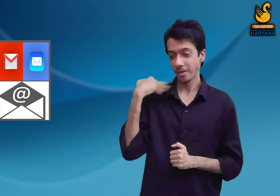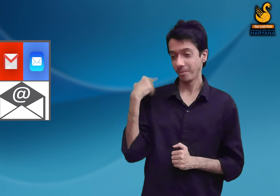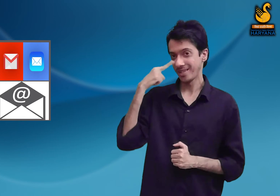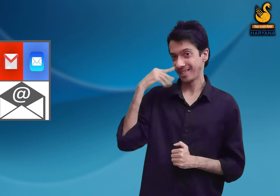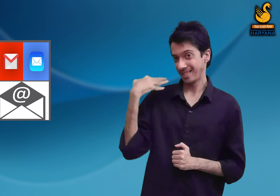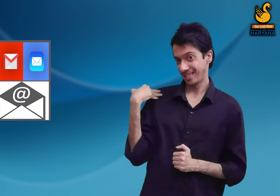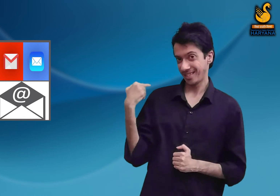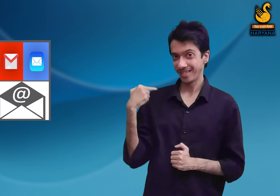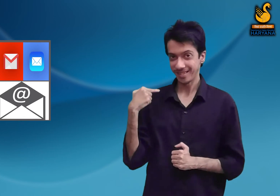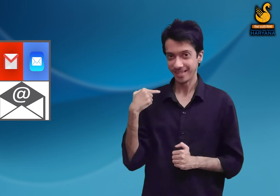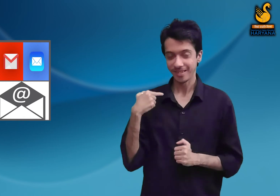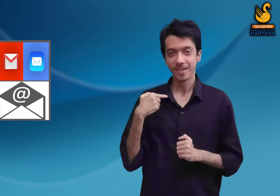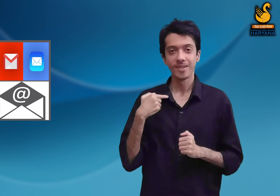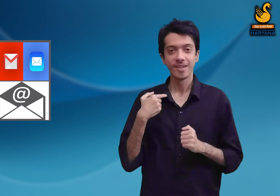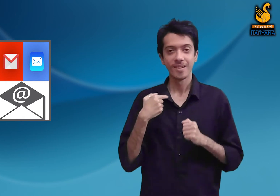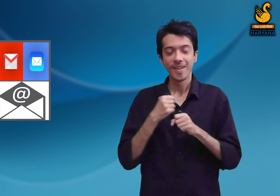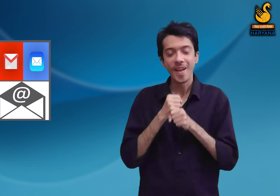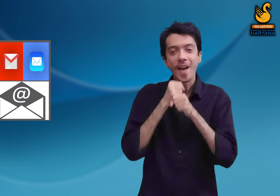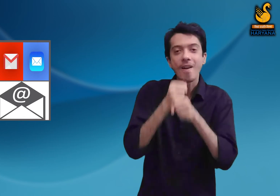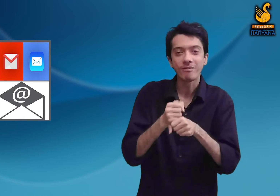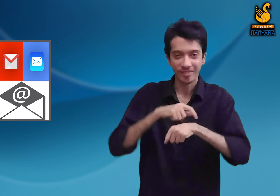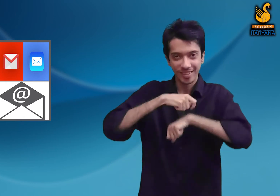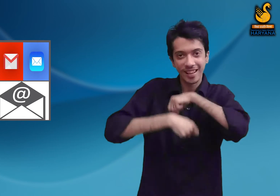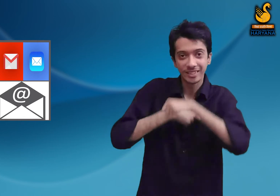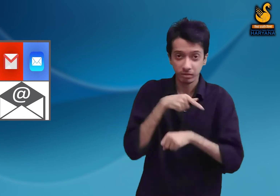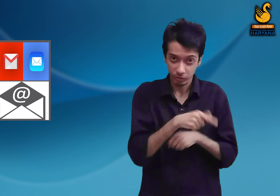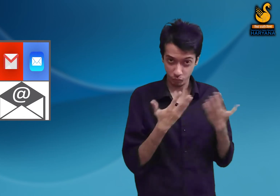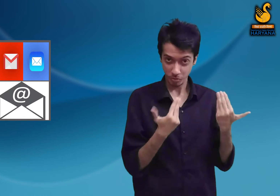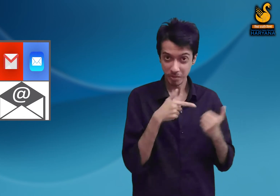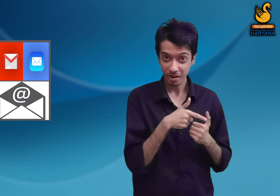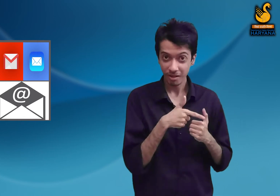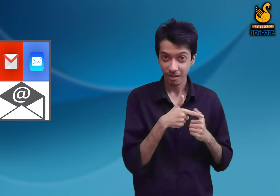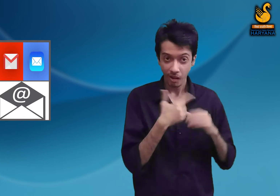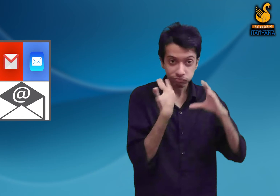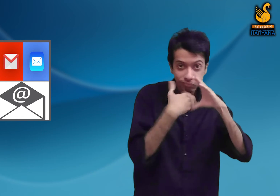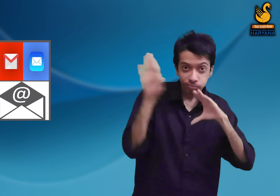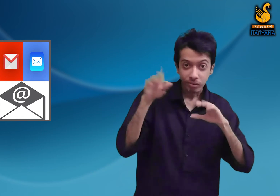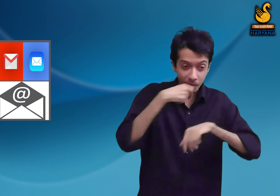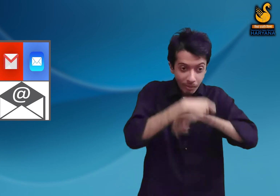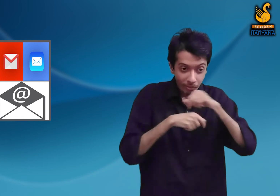When sisters want to send rakhi to their brothers, is it possible to send rakhi or any small gift in an email?